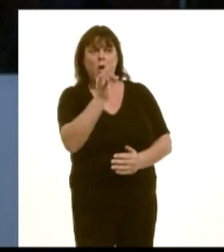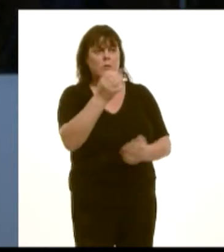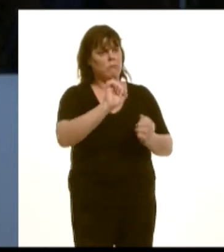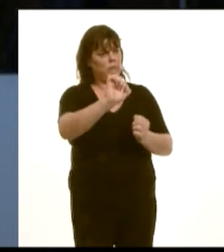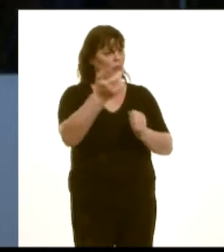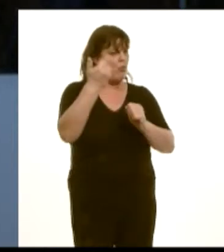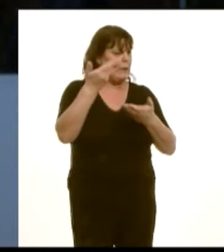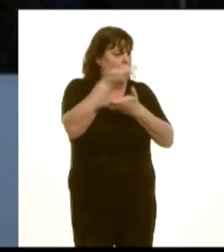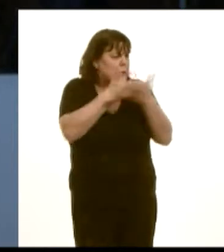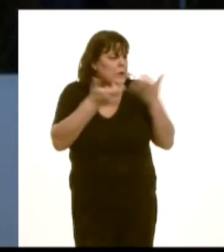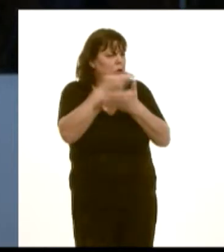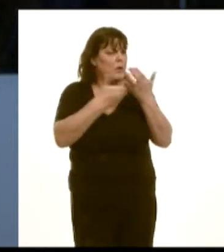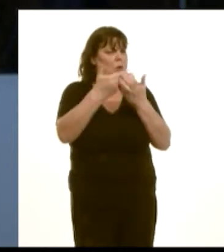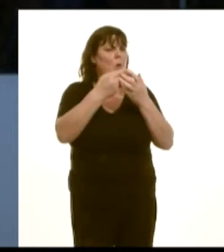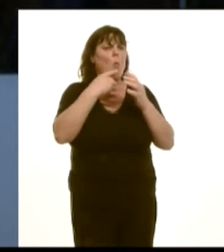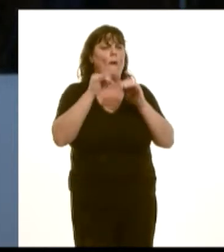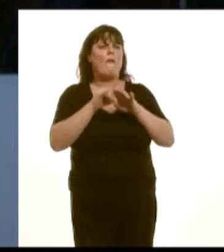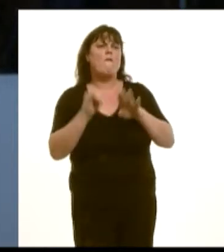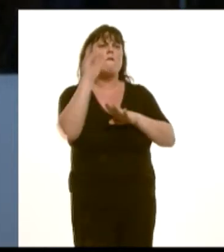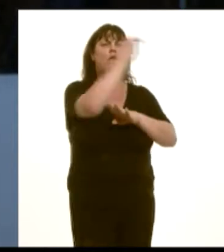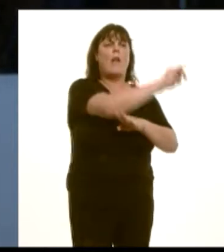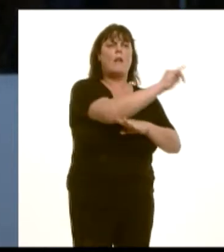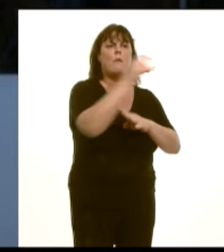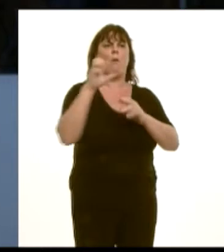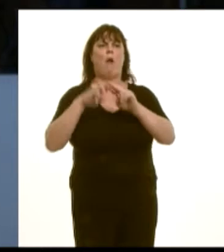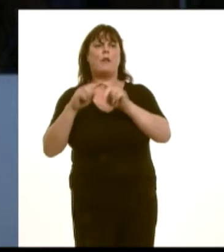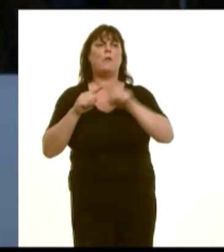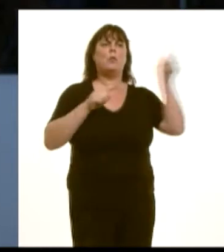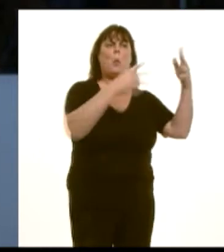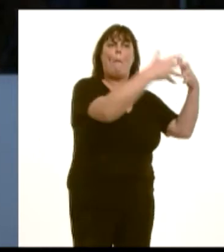had regarding a transatlantic flight from Cardiff, and would she publish her strategy